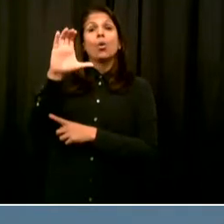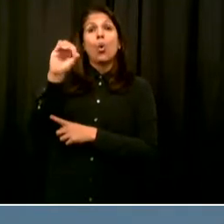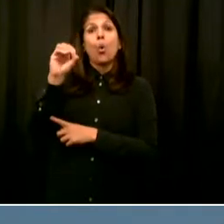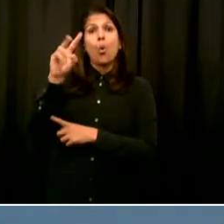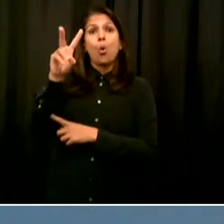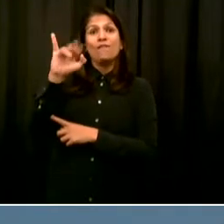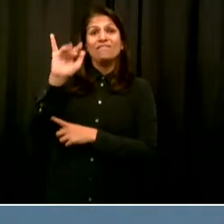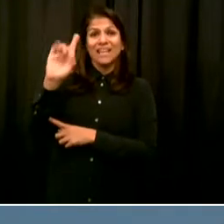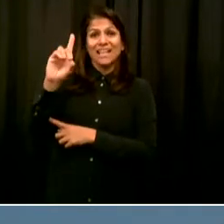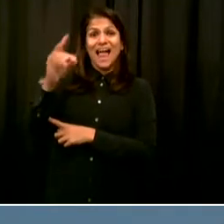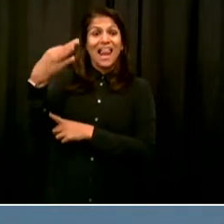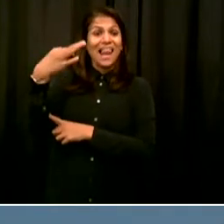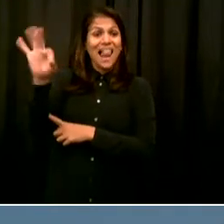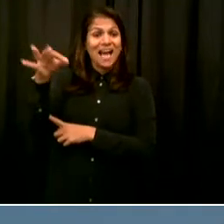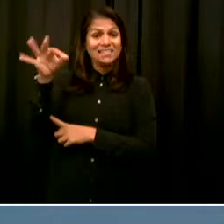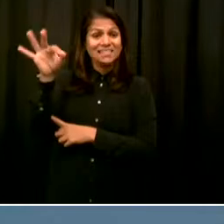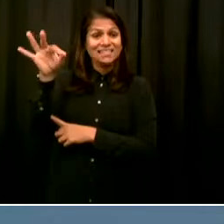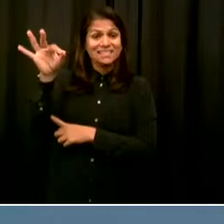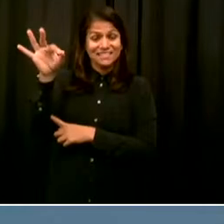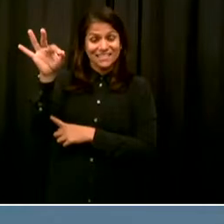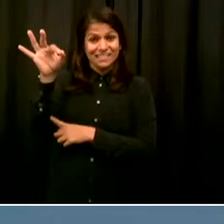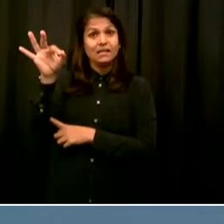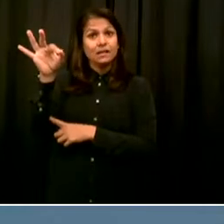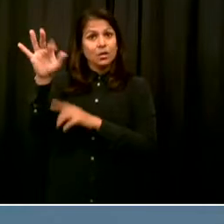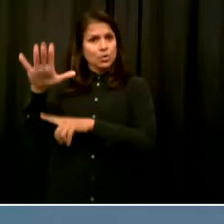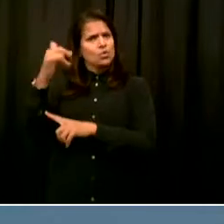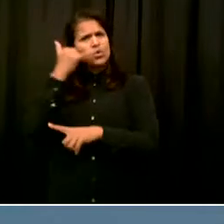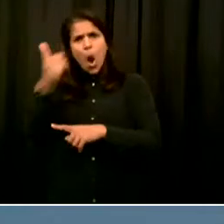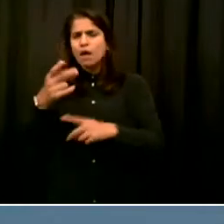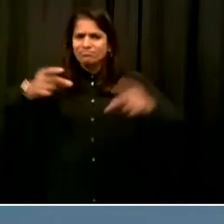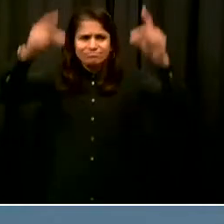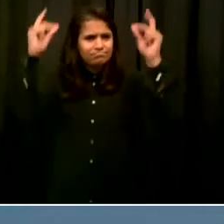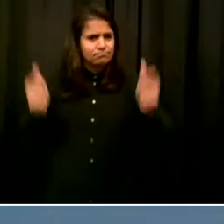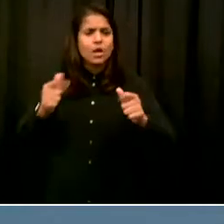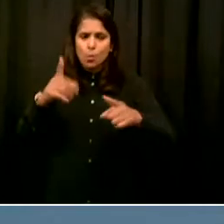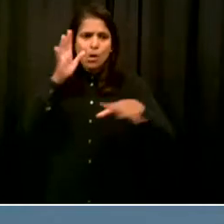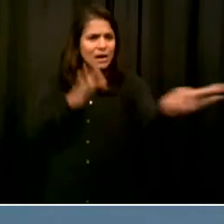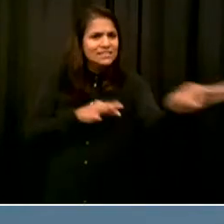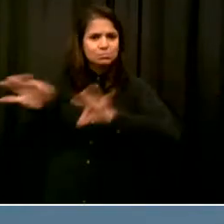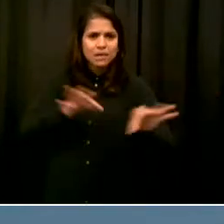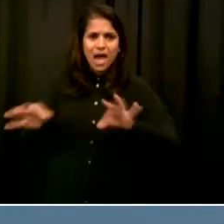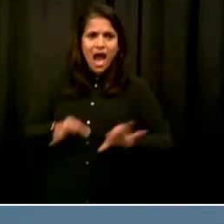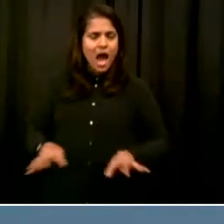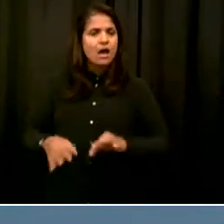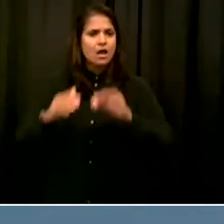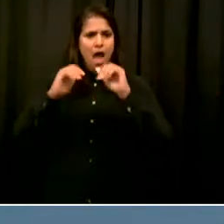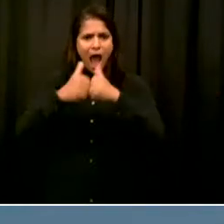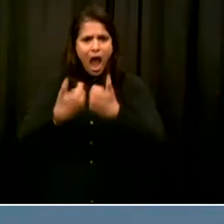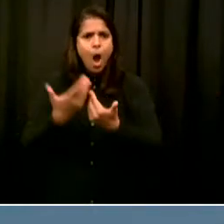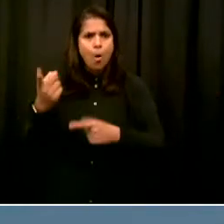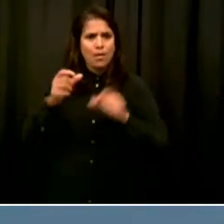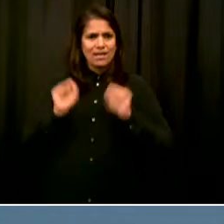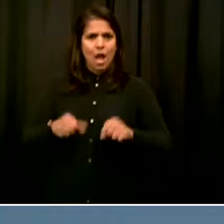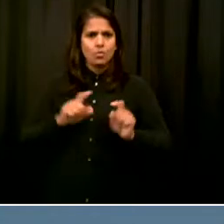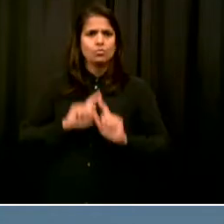ABOUT THAT? CALL 2122O-CVV-ID19. WE WILL GIVE YOU ALL THE INFORMATIOON